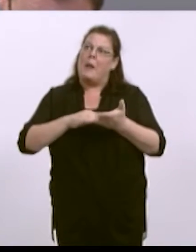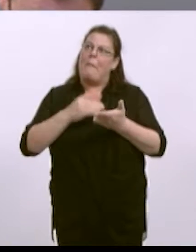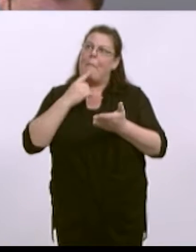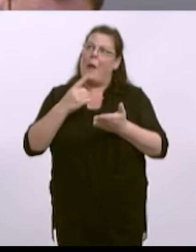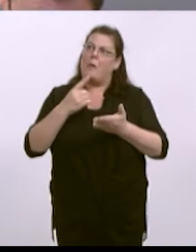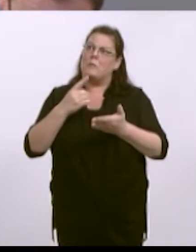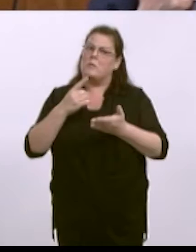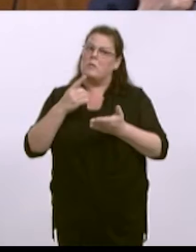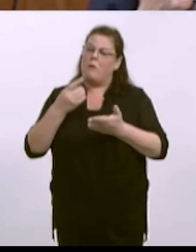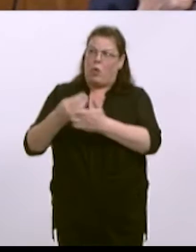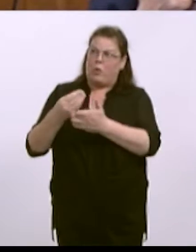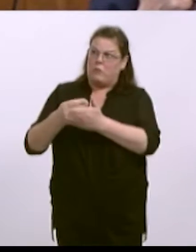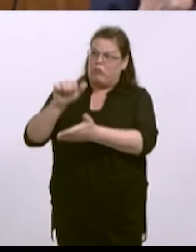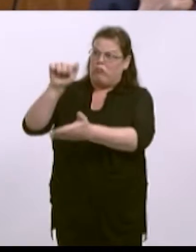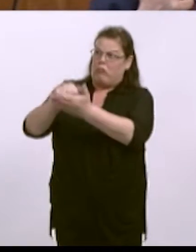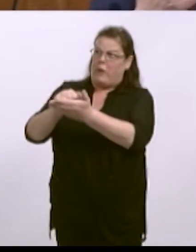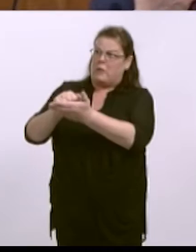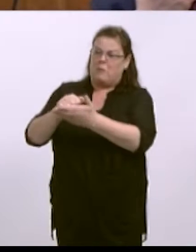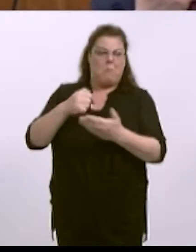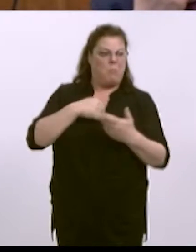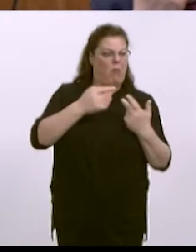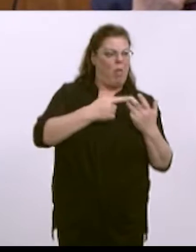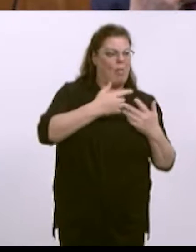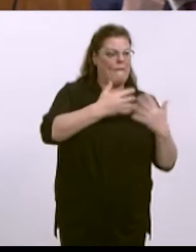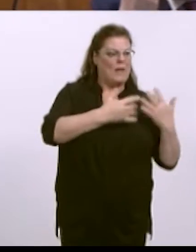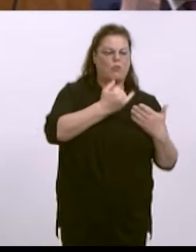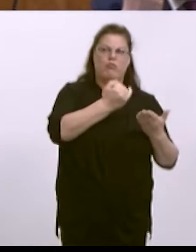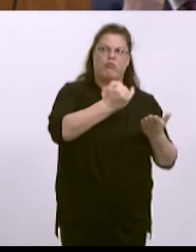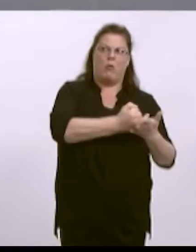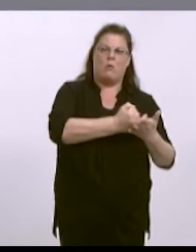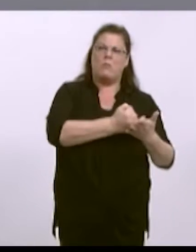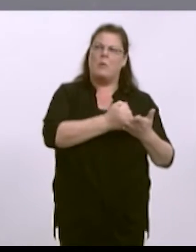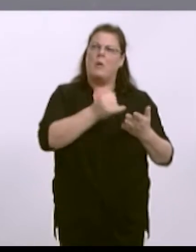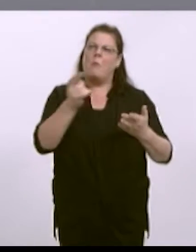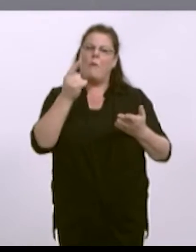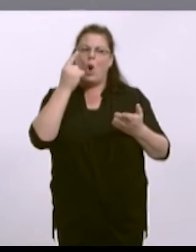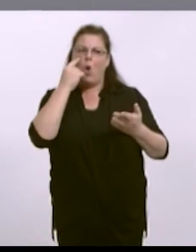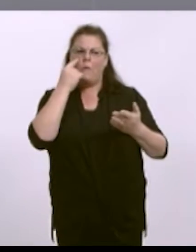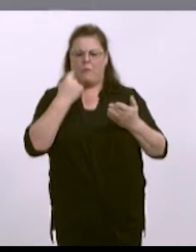of that scheme. But, if you look at your wider commitments in the first five months of this